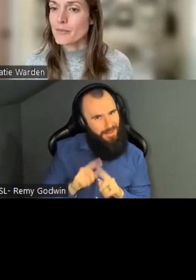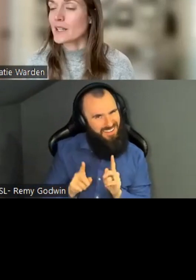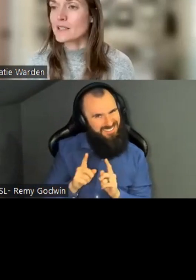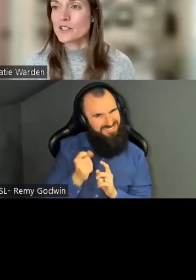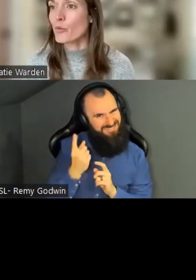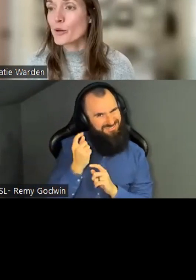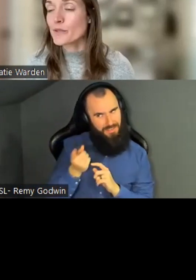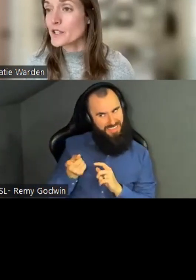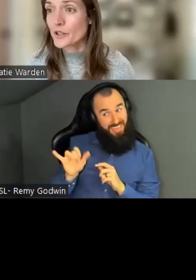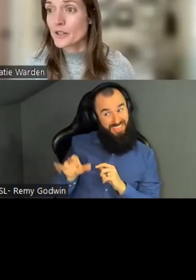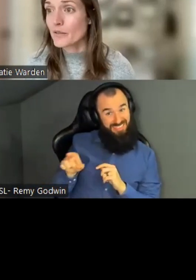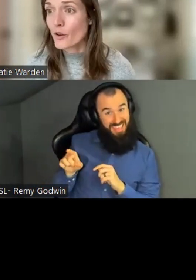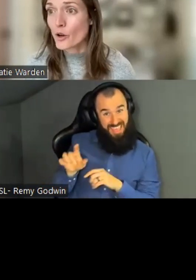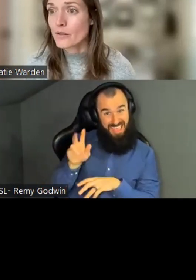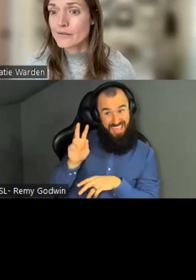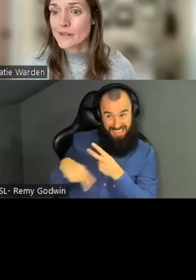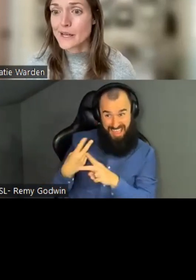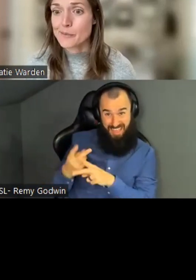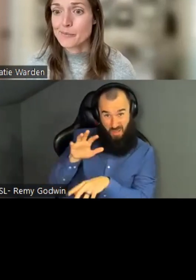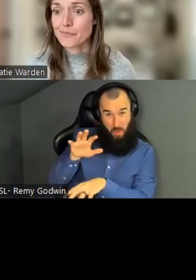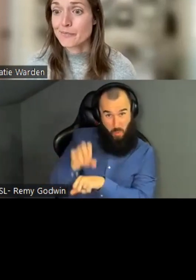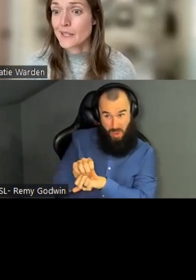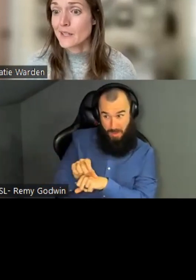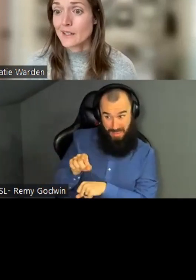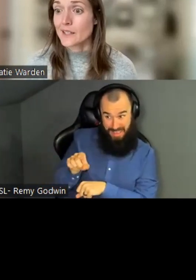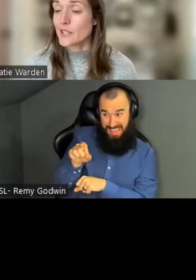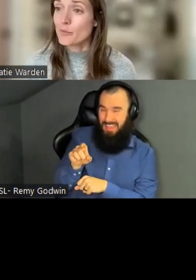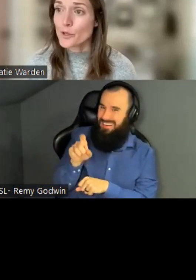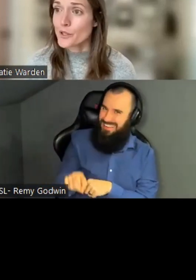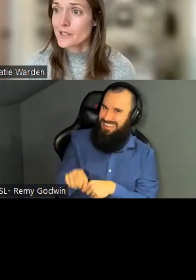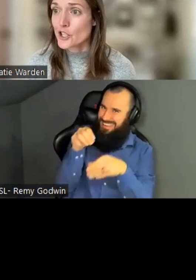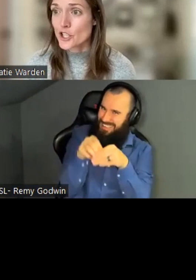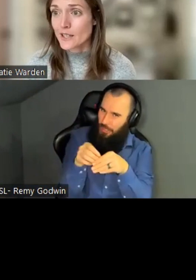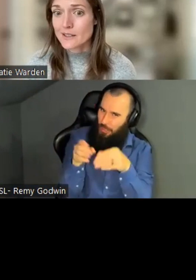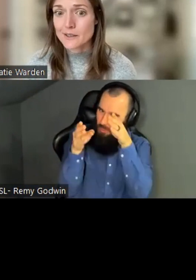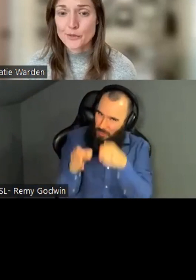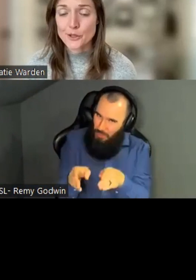because the appointment's gonna involve in-person checks.